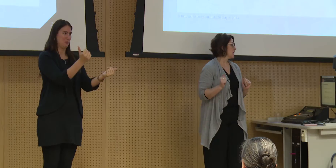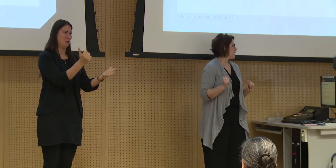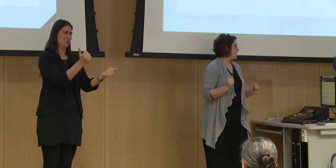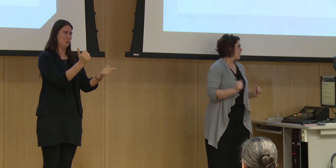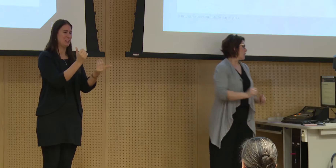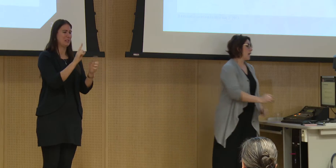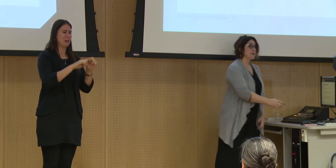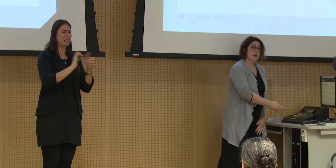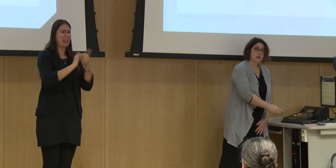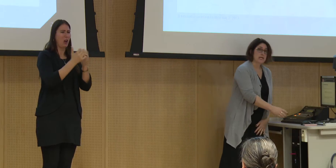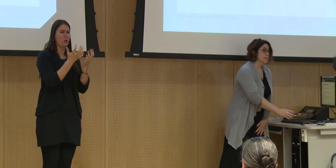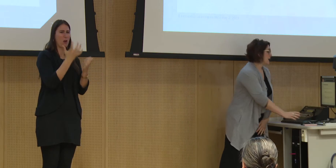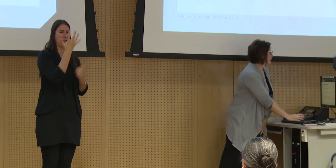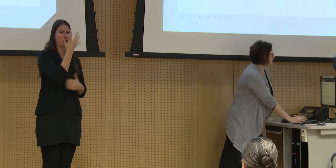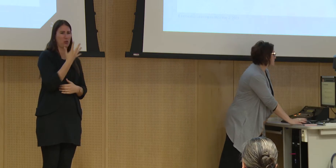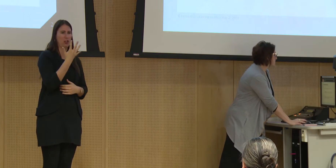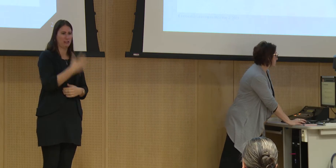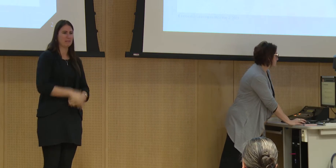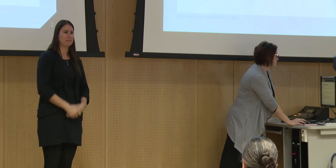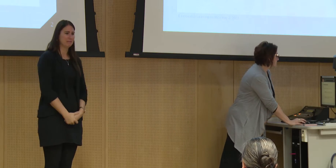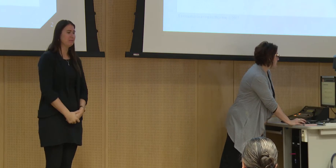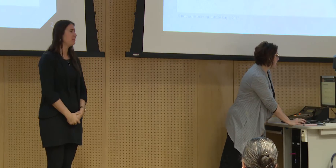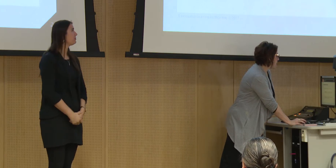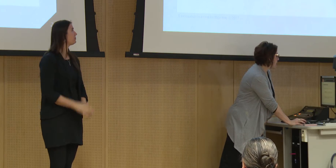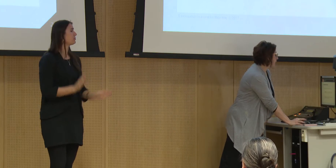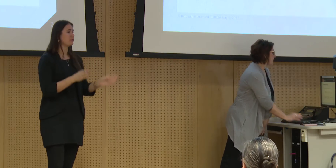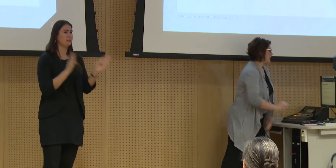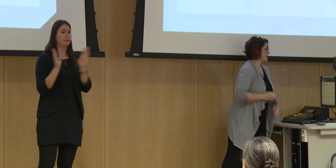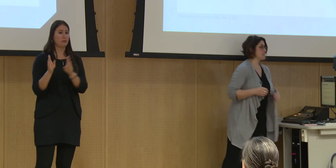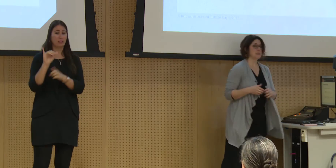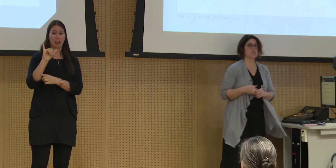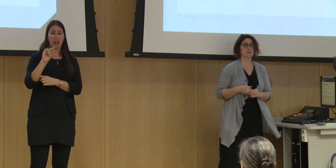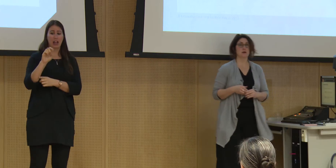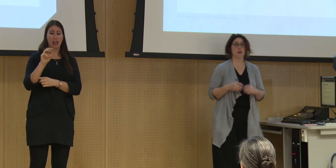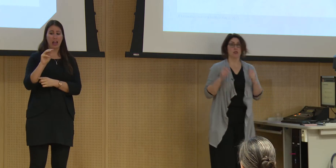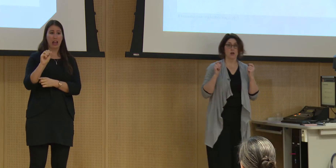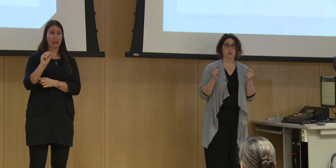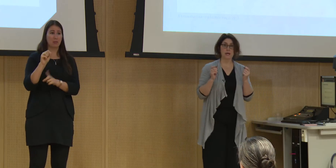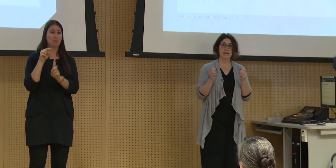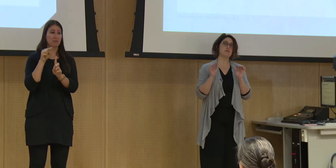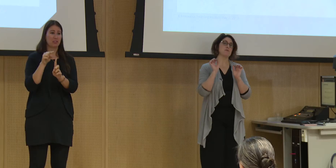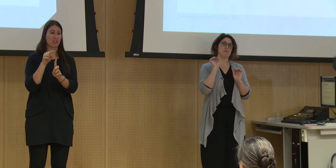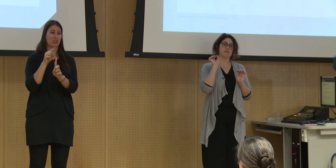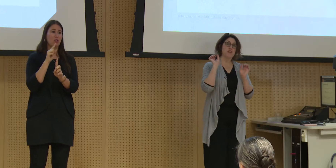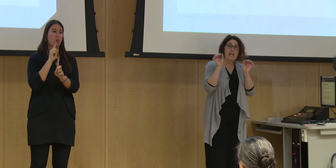On the other hand, Items are indeed the grade "thing"